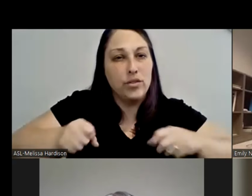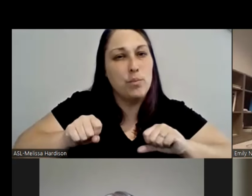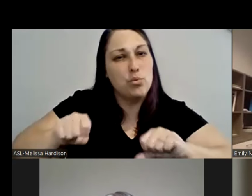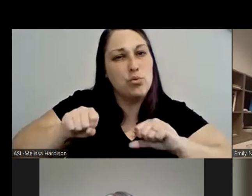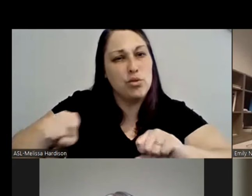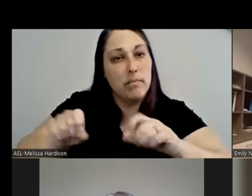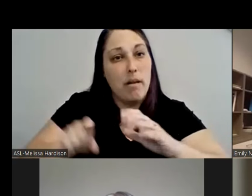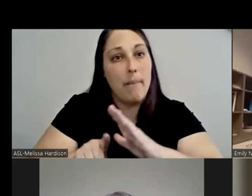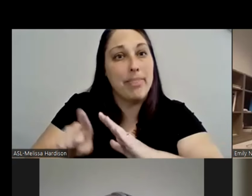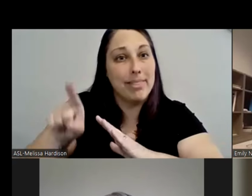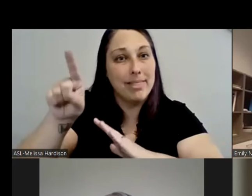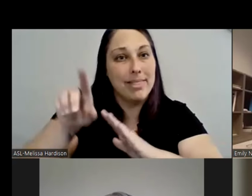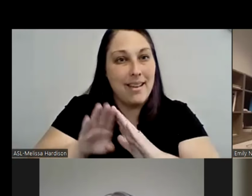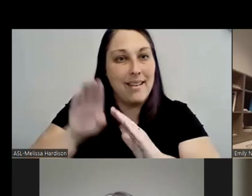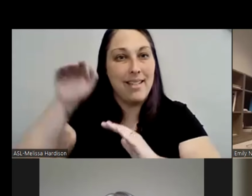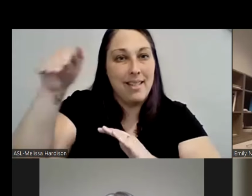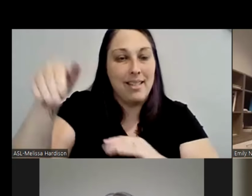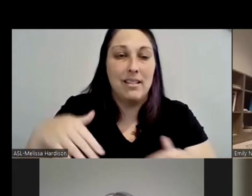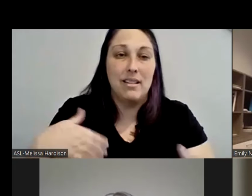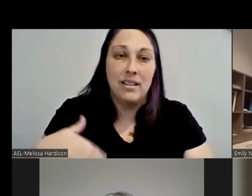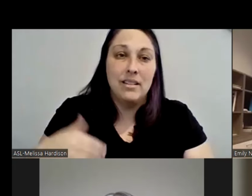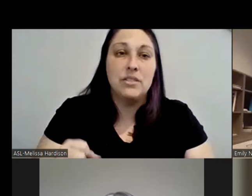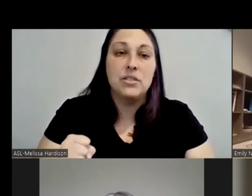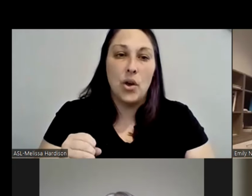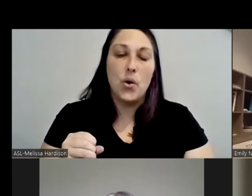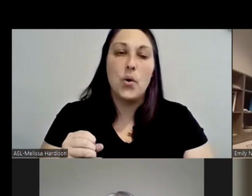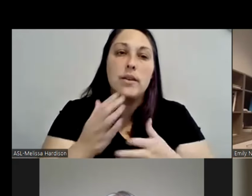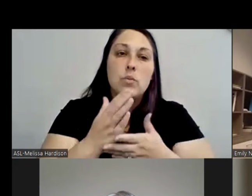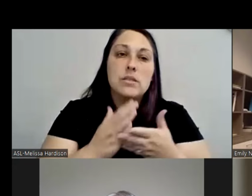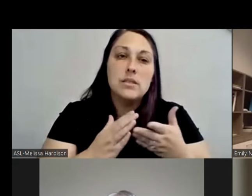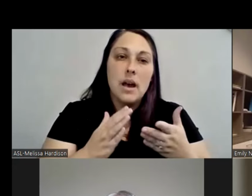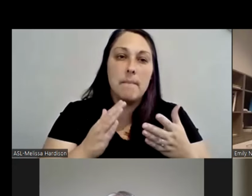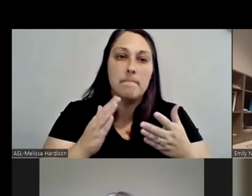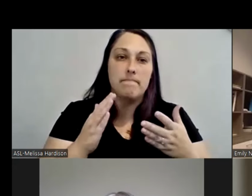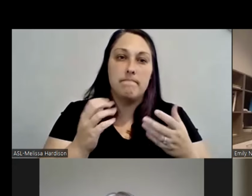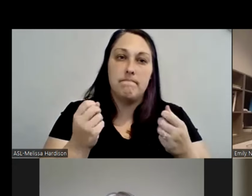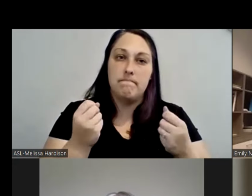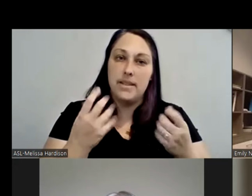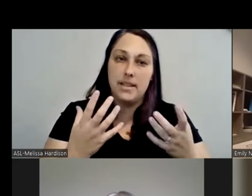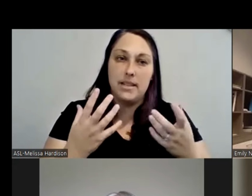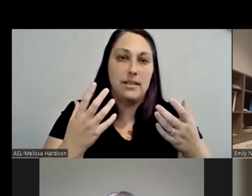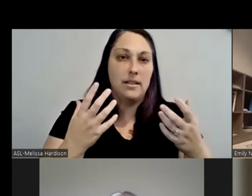This could be climbing stairs -- 28%, this could be using the